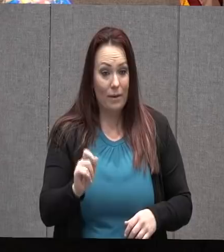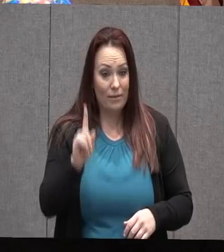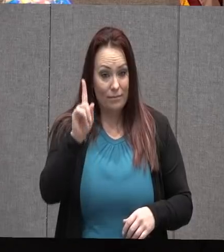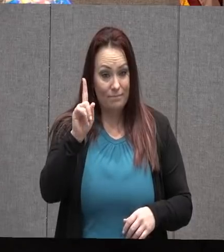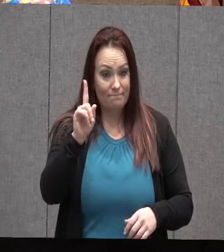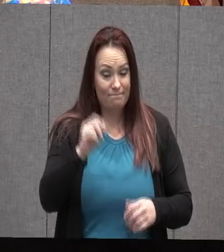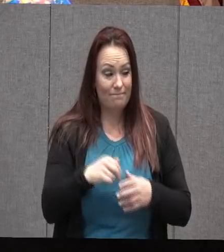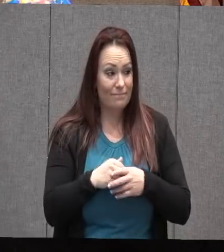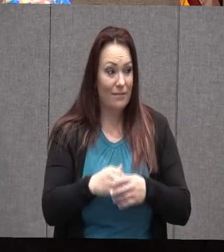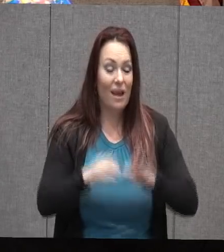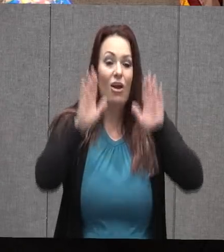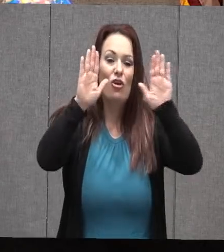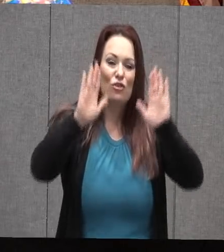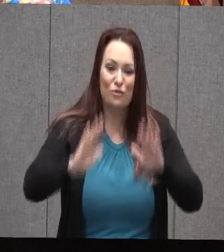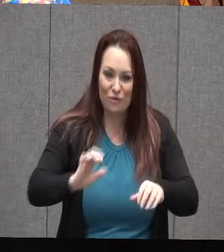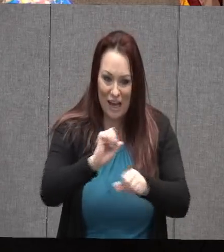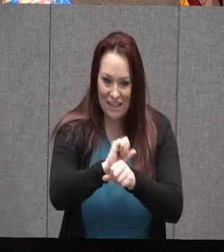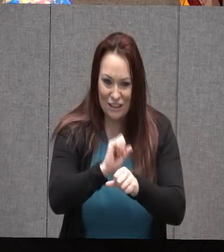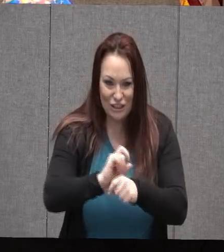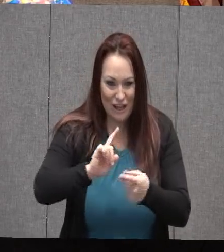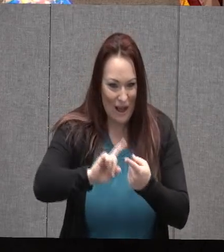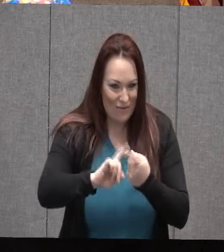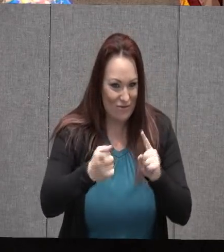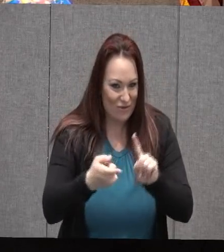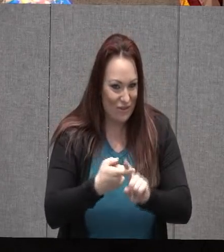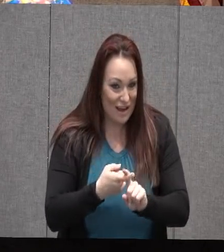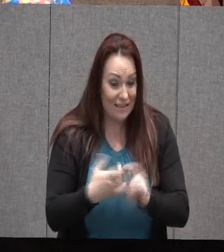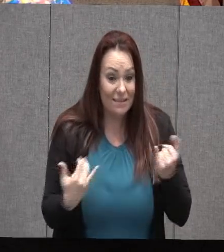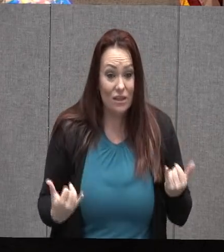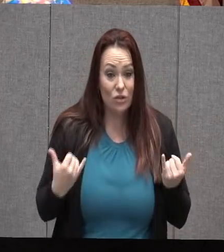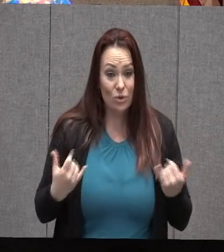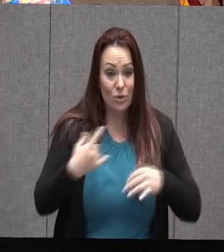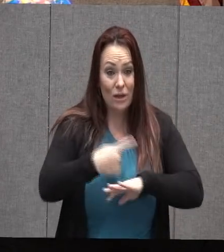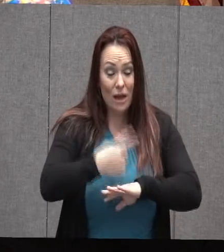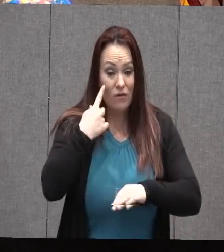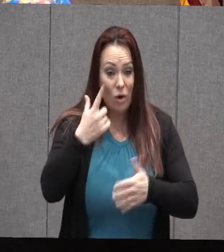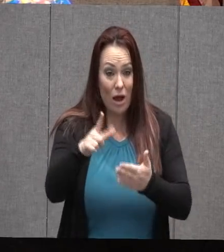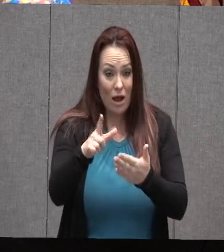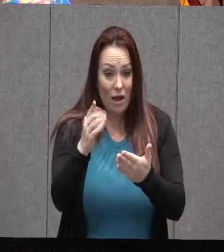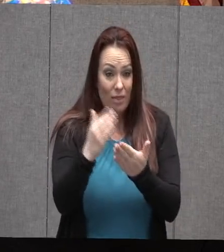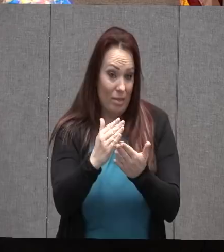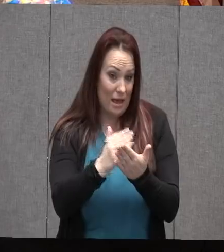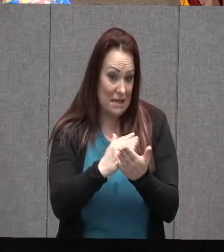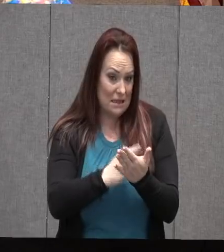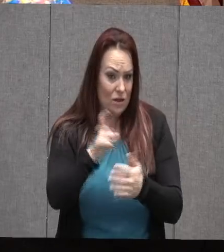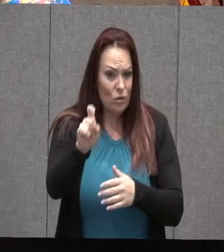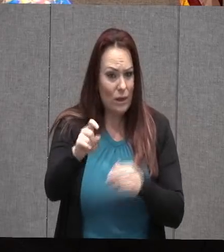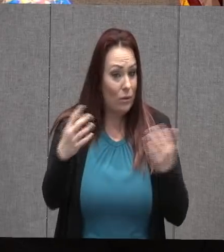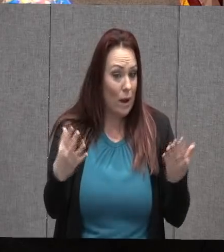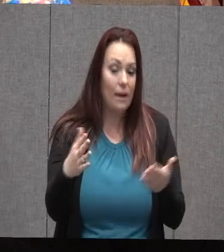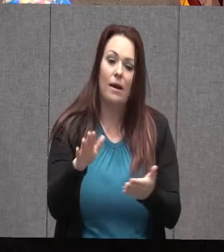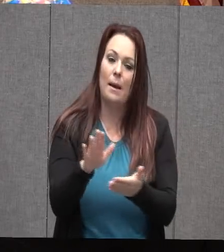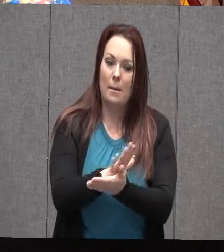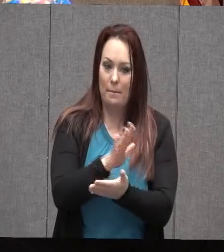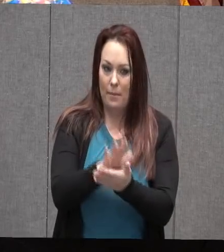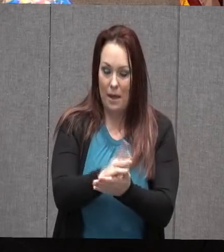Great job, friends. So today for our lesson, really all you are going to need is paper and pencil if you choose